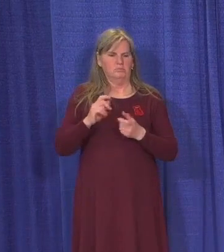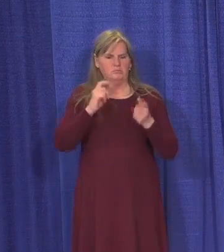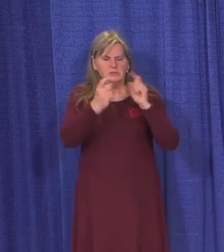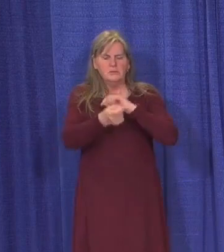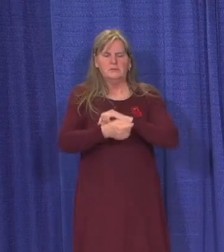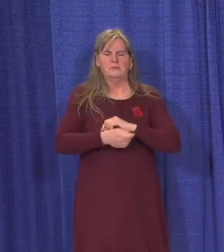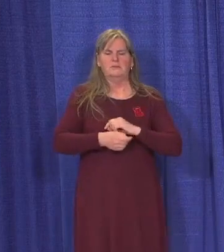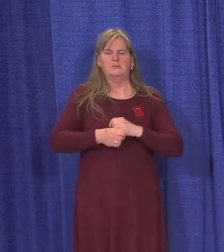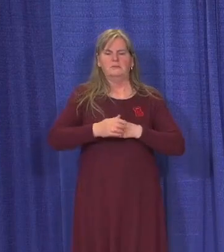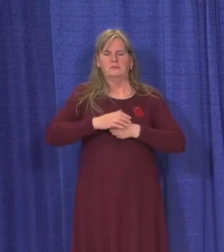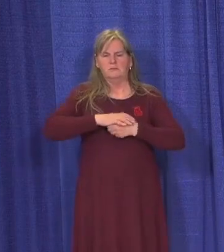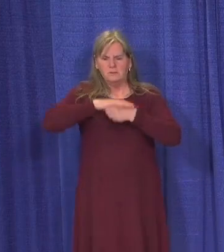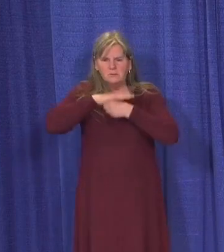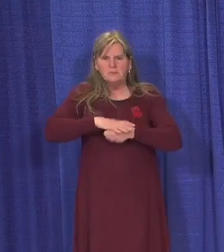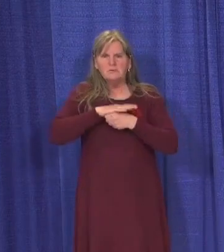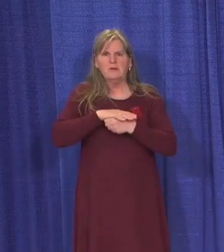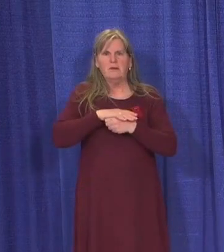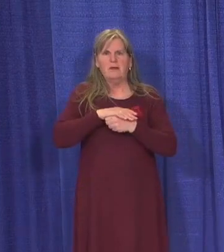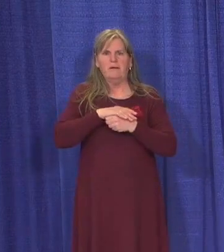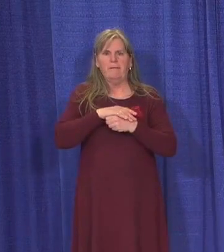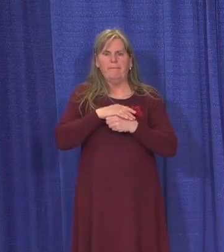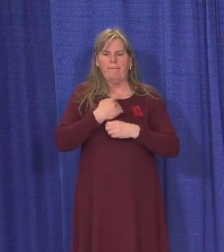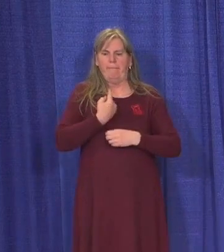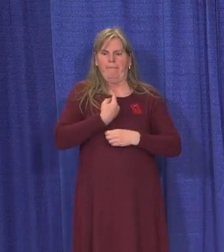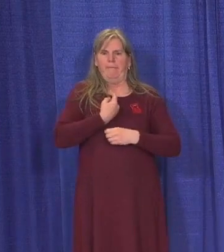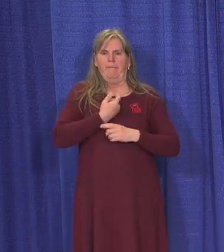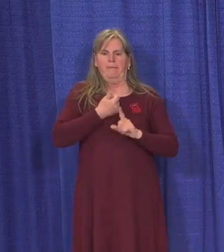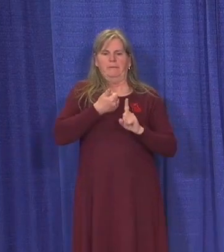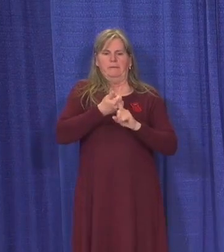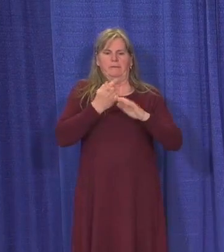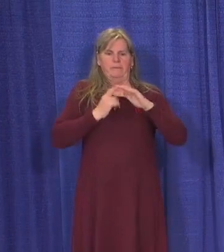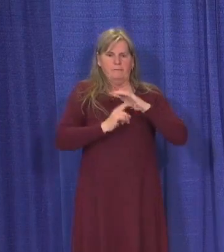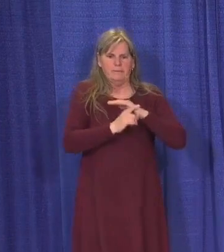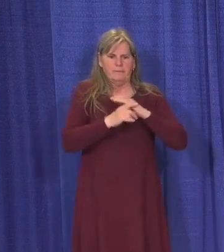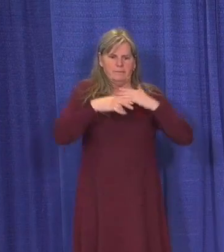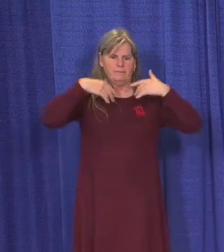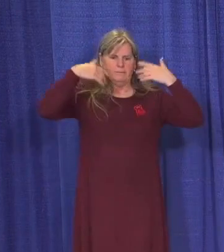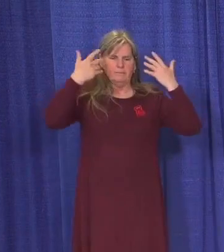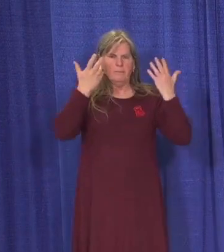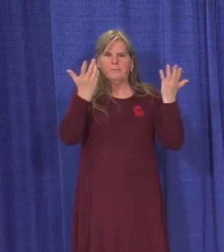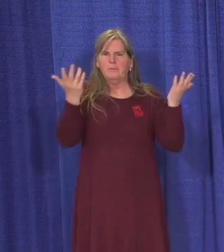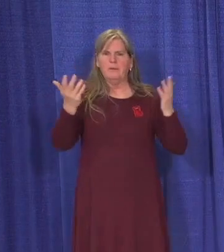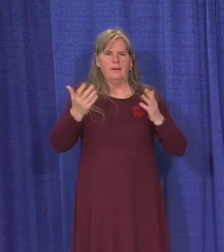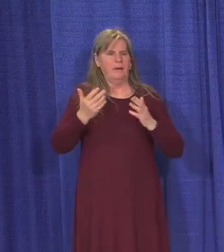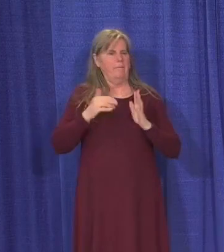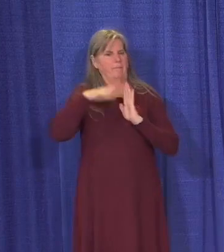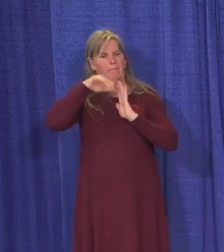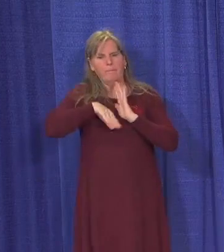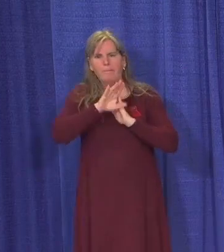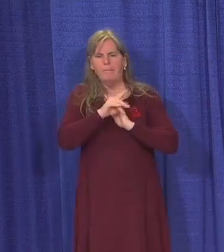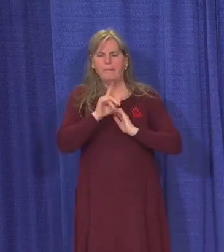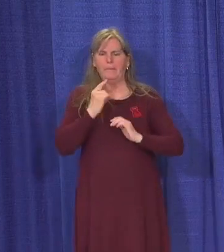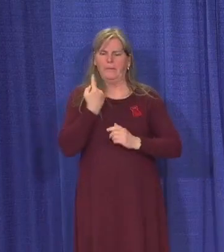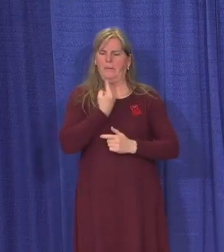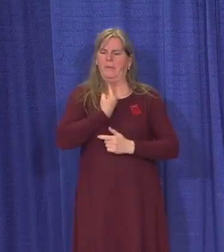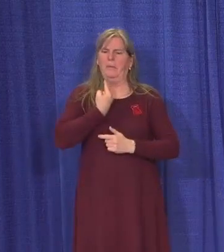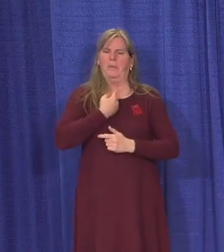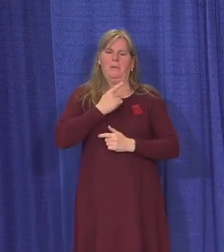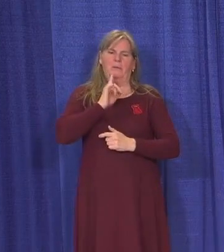survey results we've seen. Especially during these times of